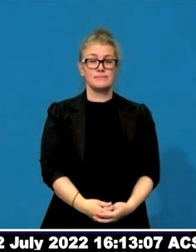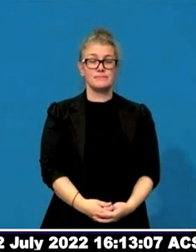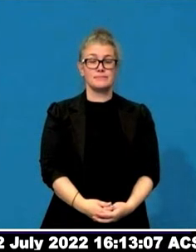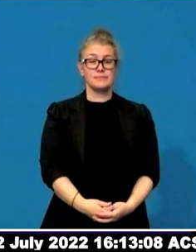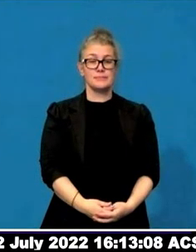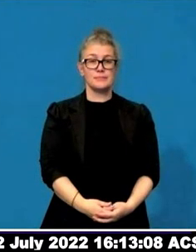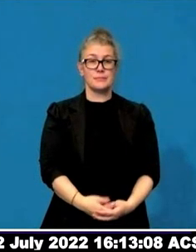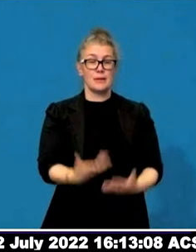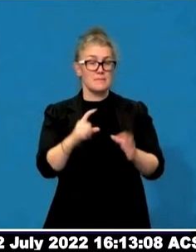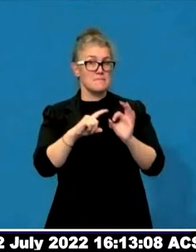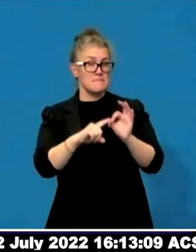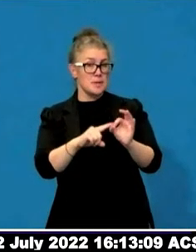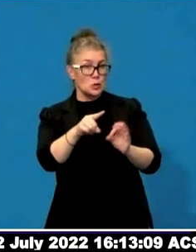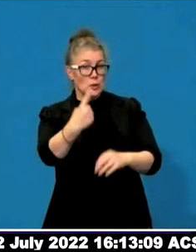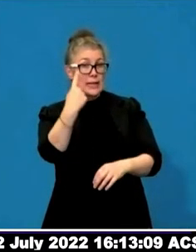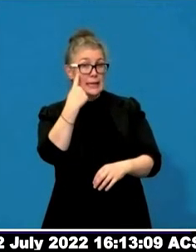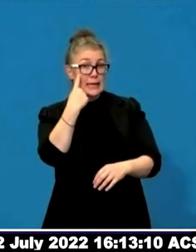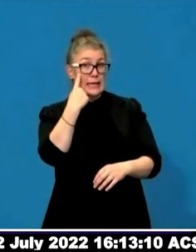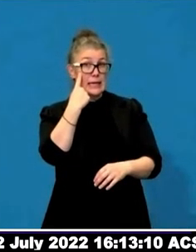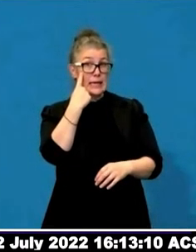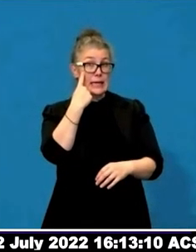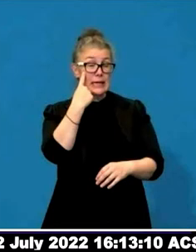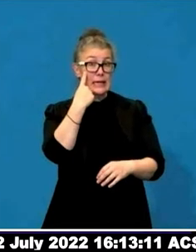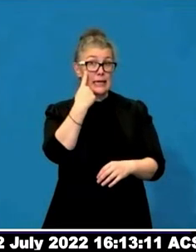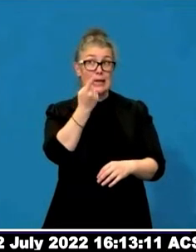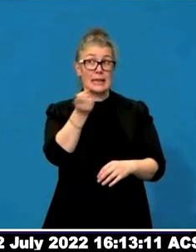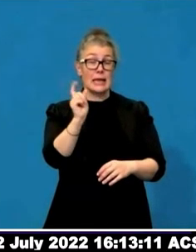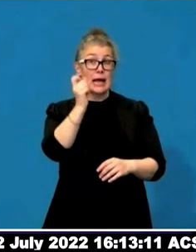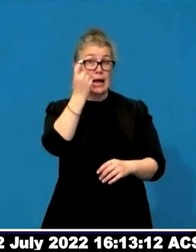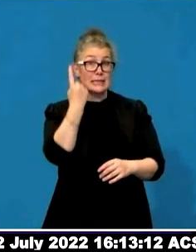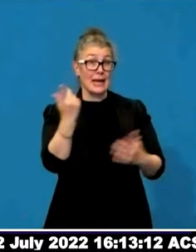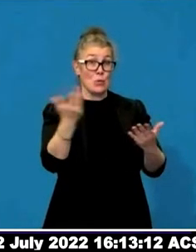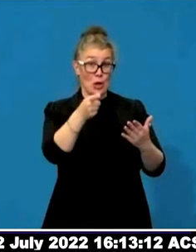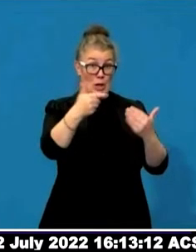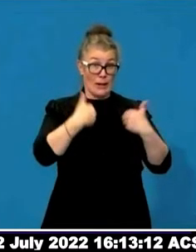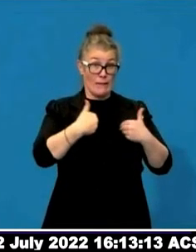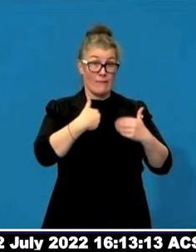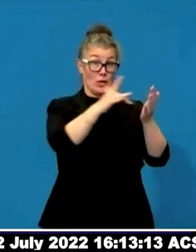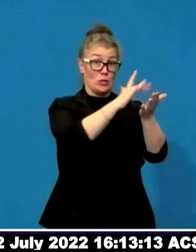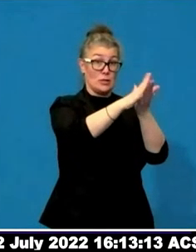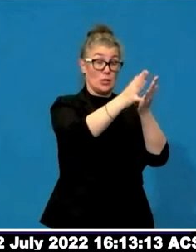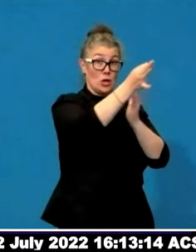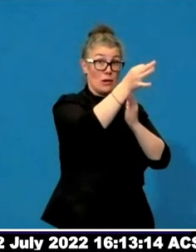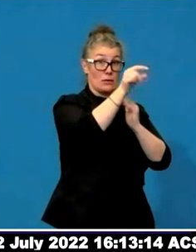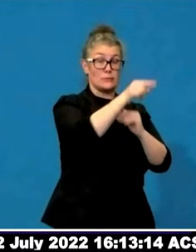Do you think they understand where you live, back on Thursday Island? No.